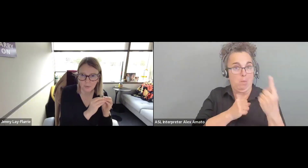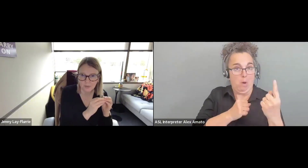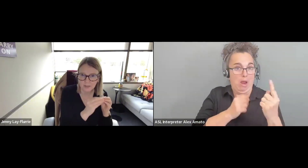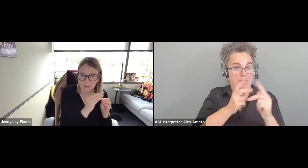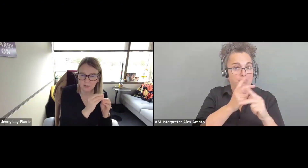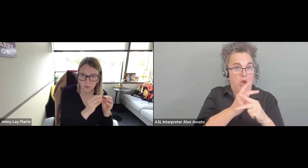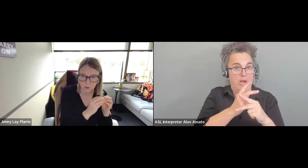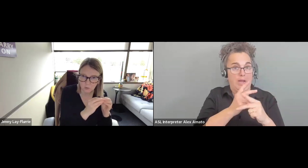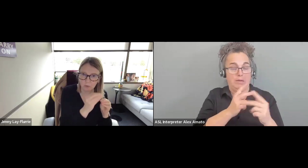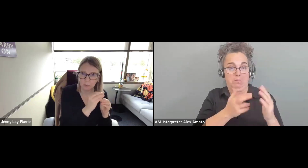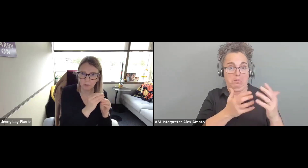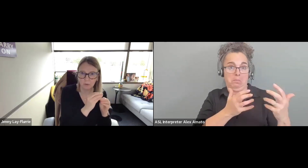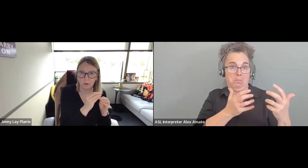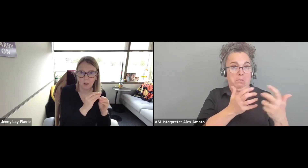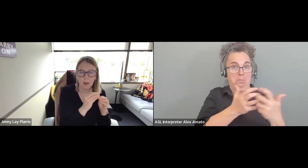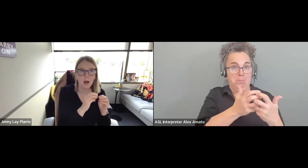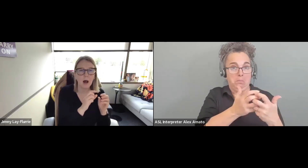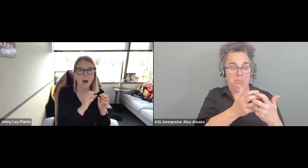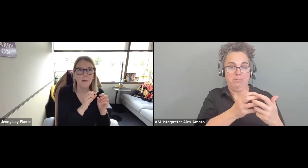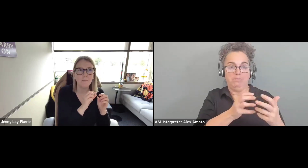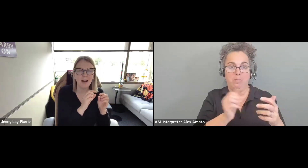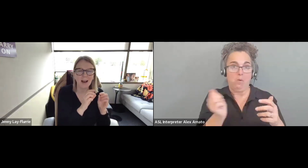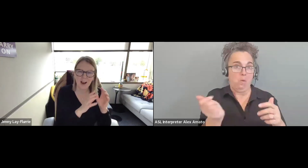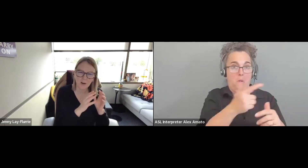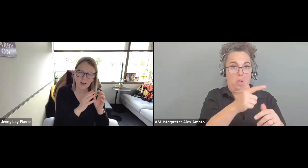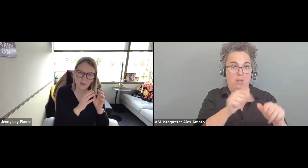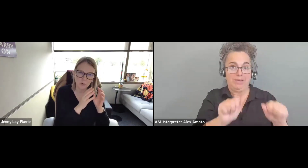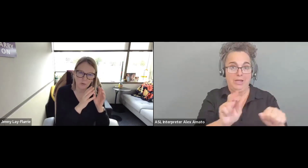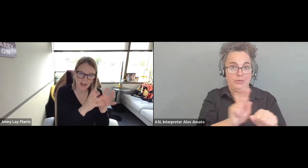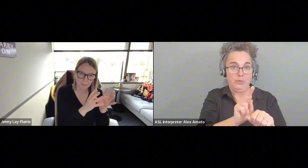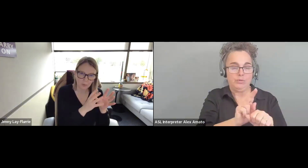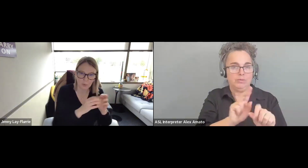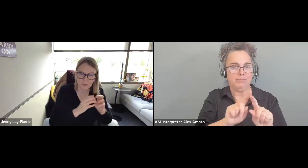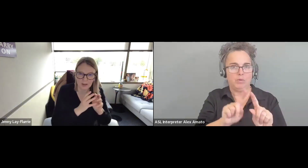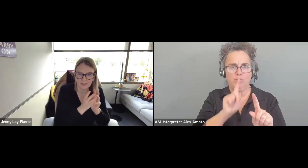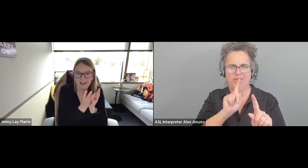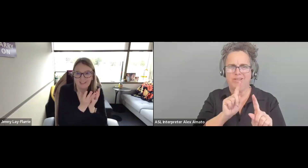representative and usable, but how can I use that process